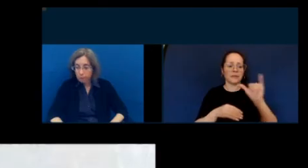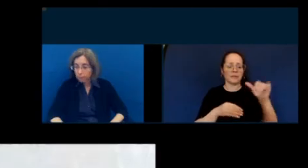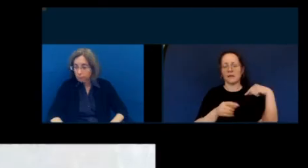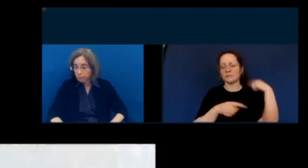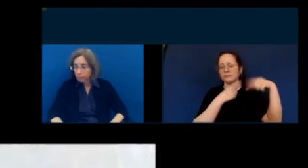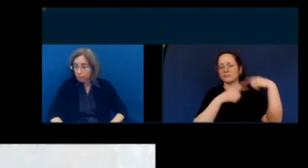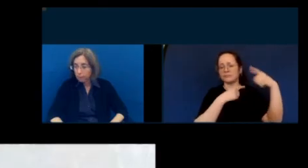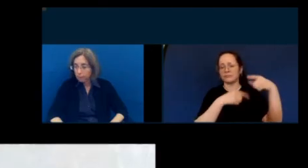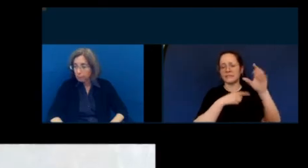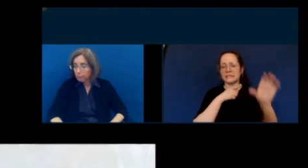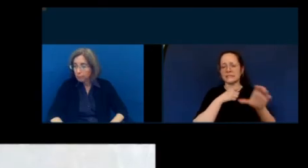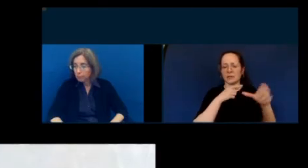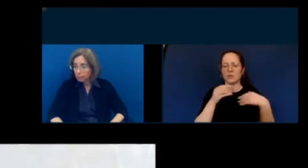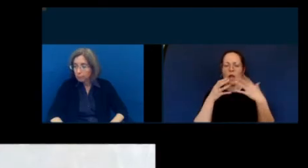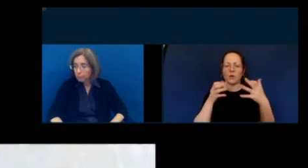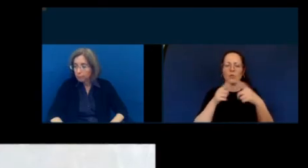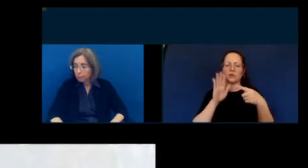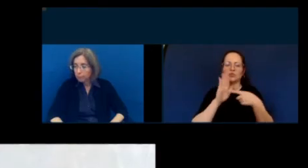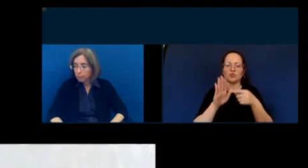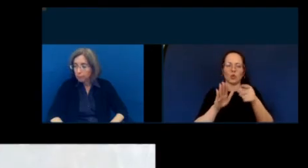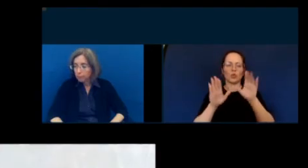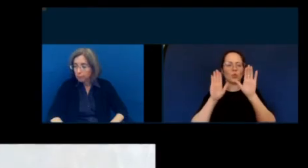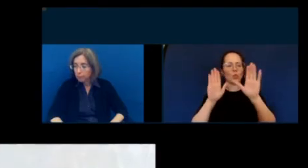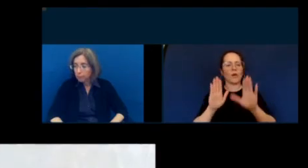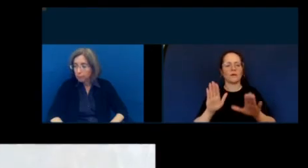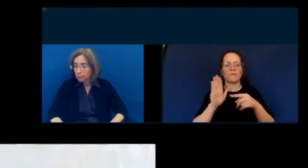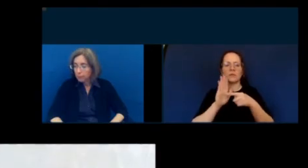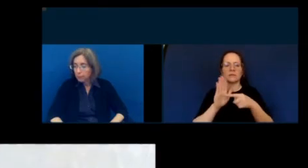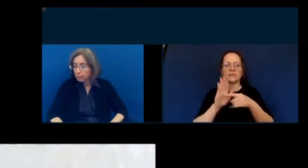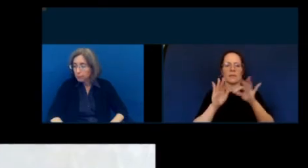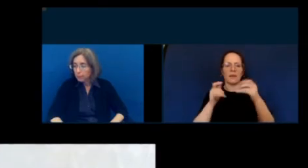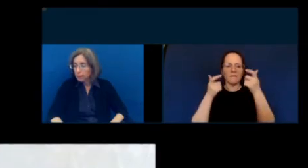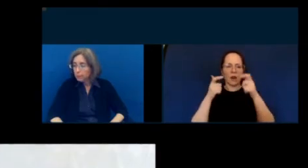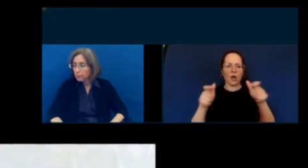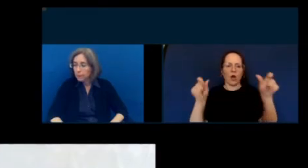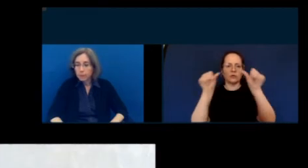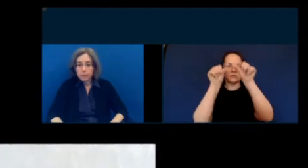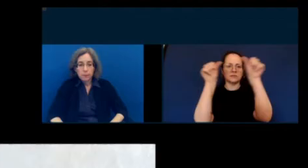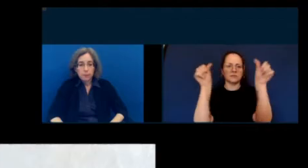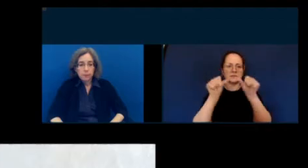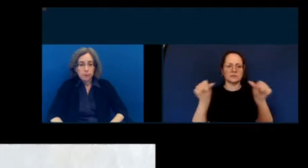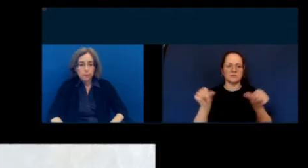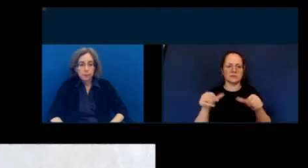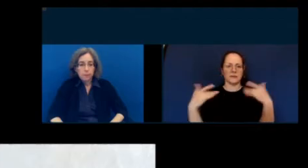TO SHOW THIS EXAMPLE OF A LARGE MANIKIN AT AND CALLED WHITE'S